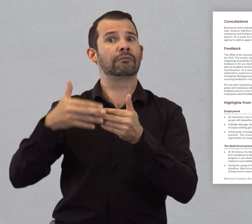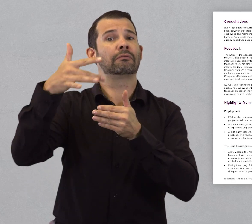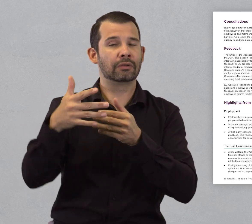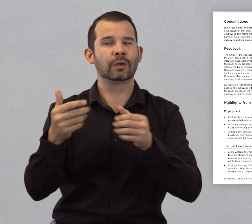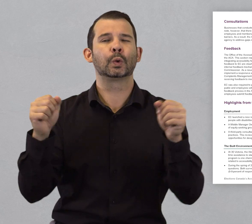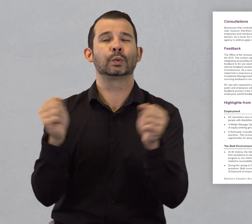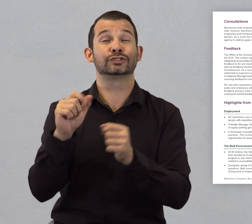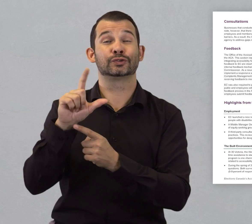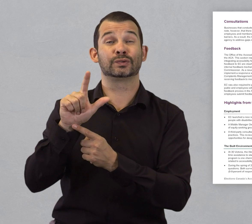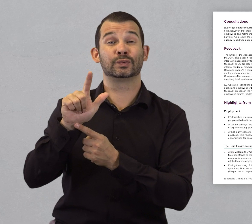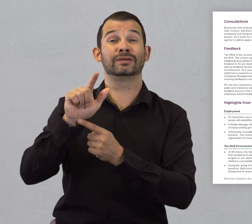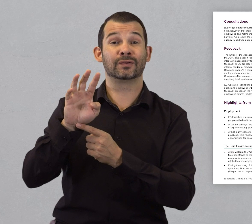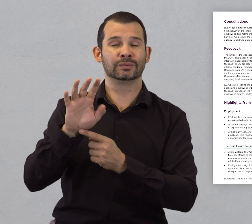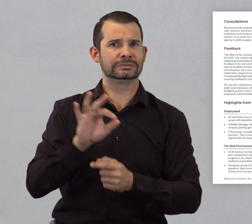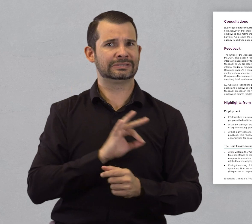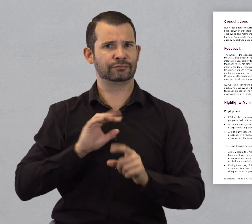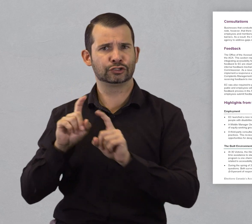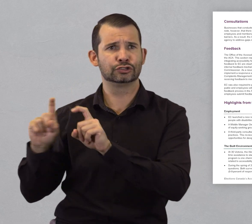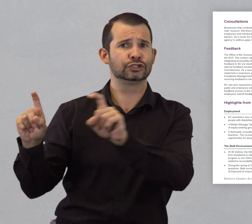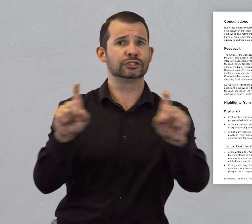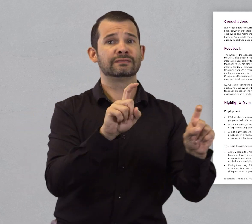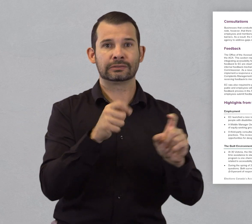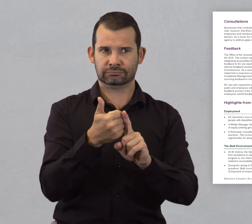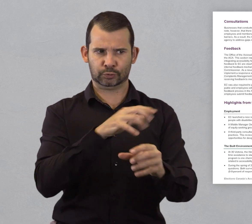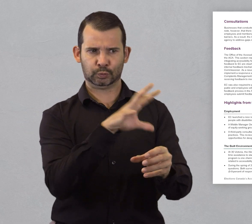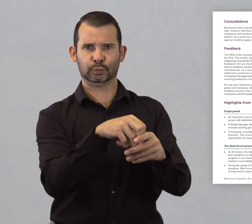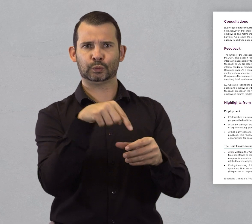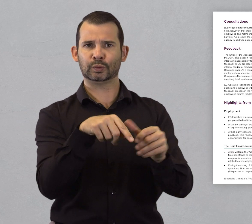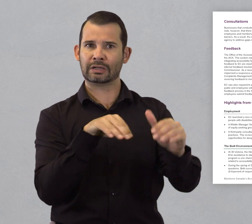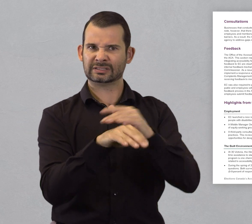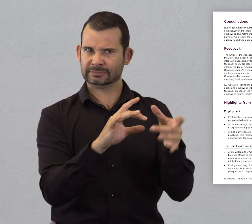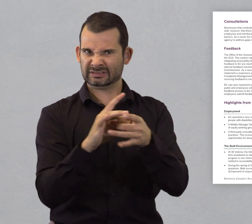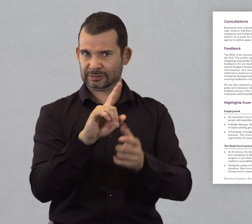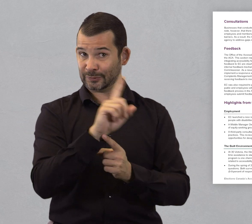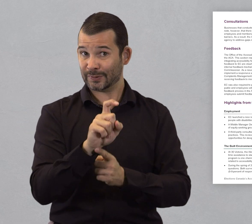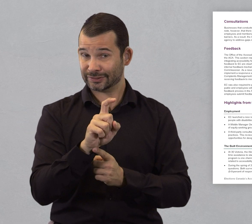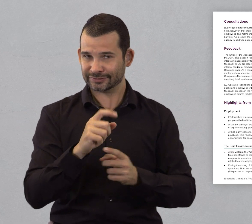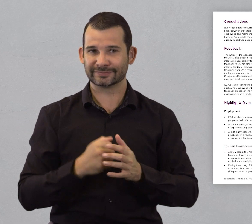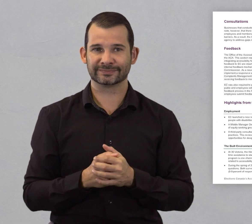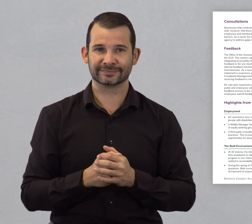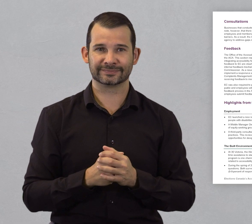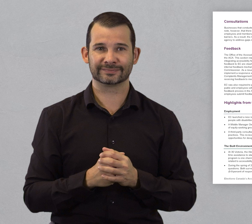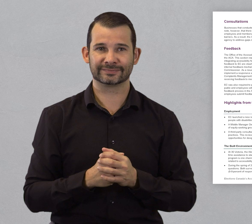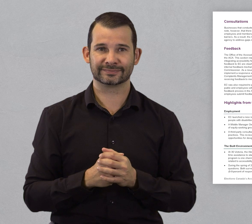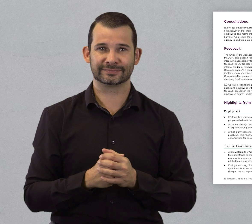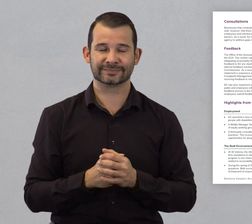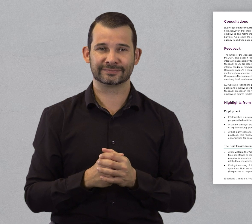in the winter of 2024, a staff survey included accessibility-related questions.